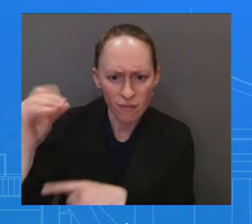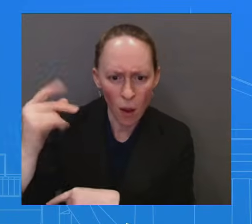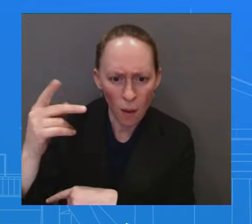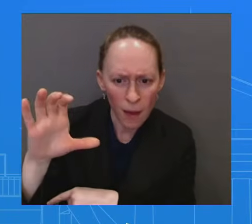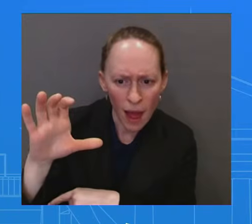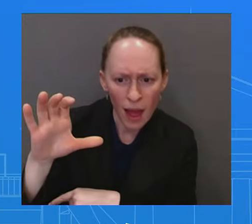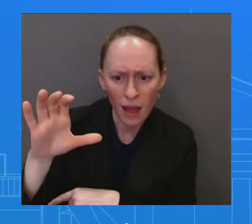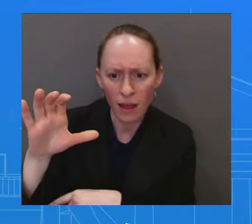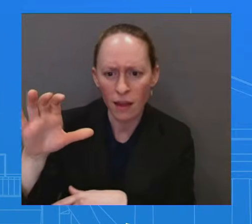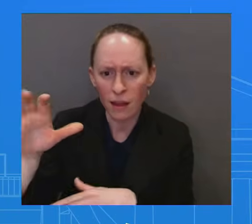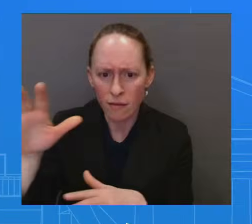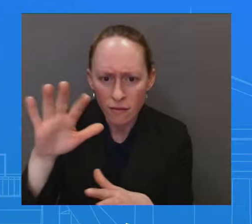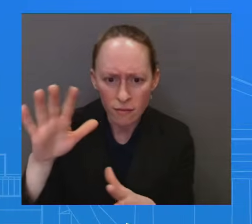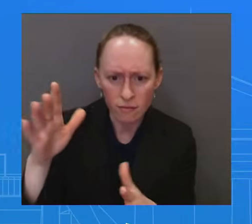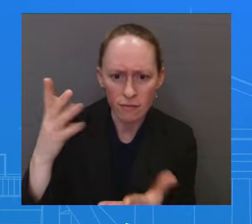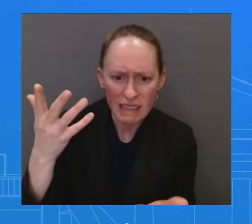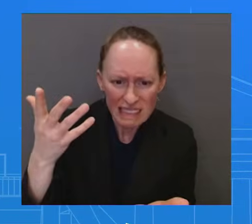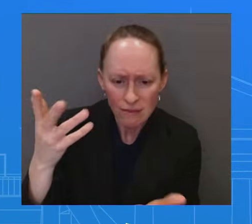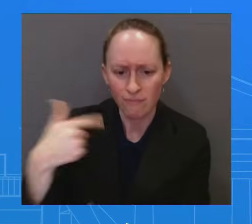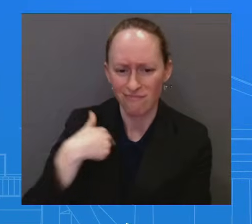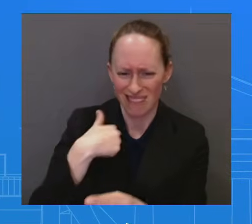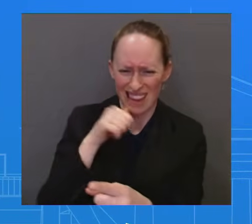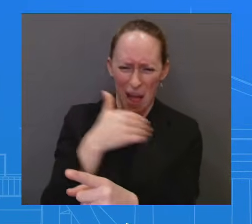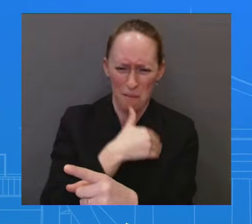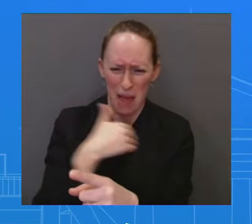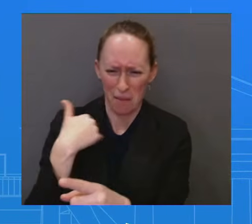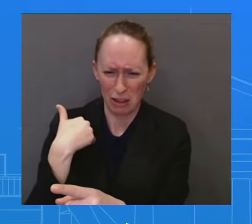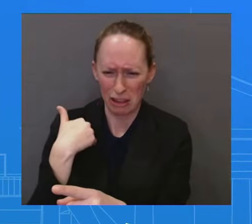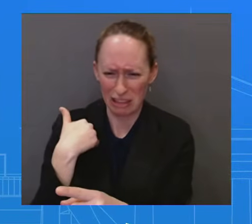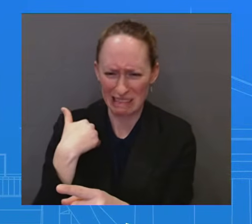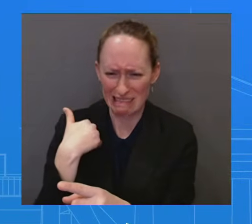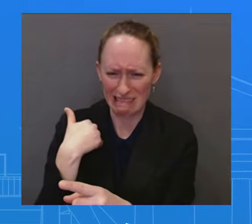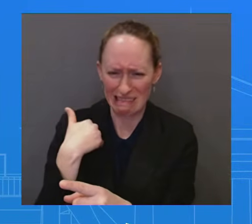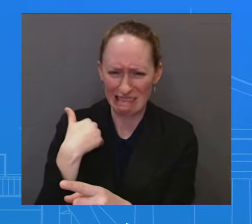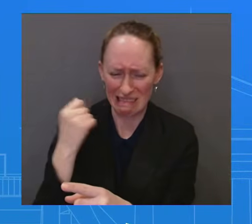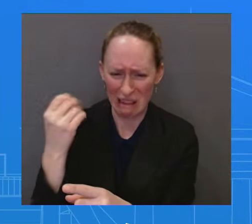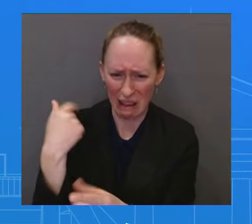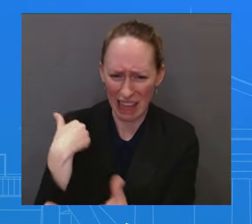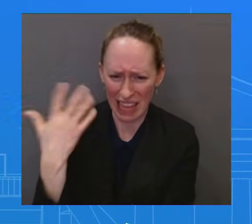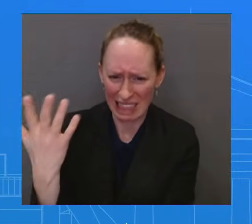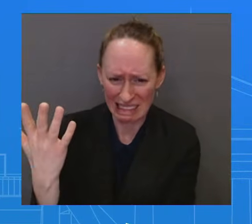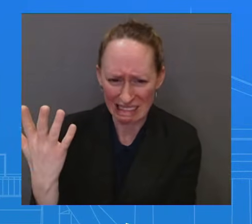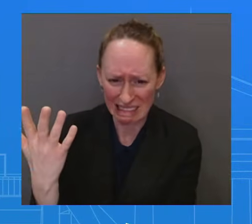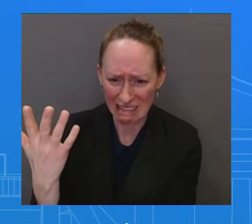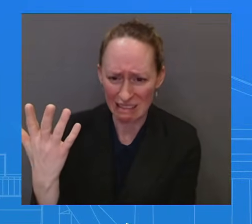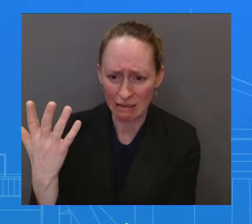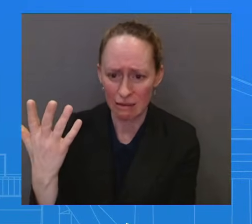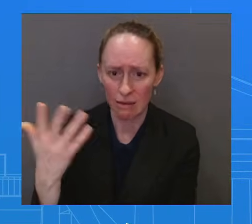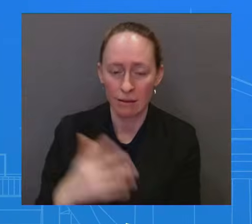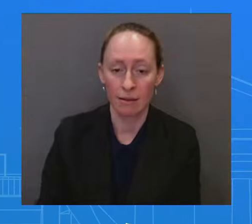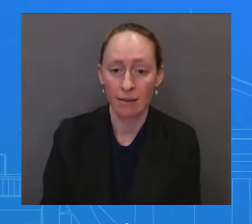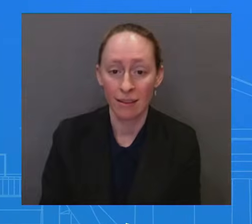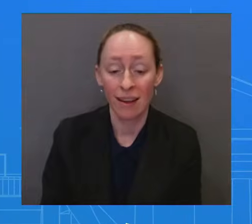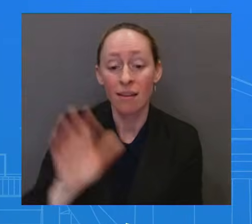Ms. Jean-Pierre: Well, I'm just saying we're not members of -- we're not mem- -- . Good que- good point. But we're not members of OPEC+. That is not something that I can speak to. You would have --